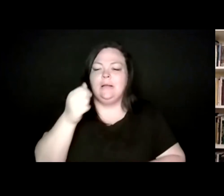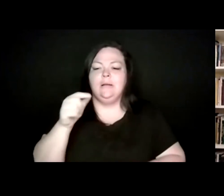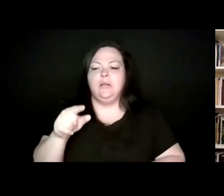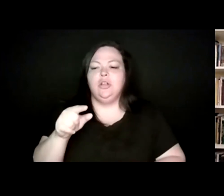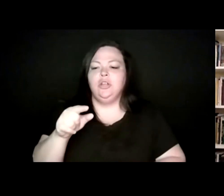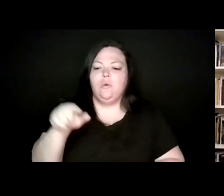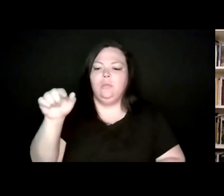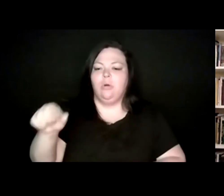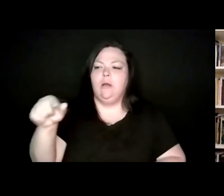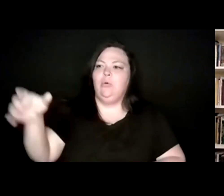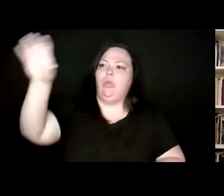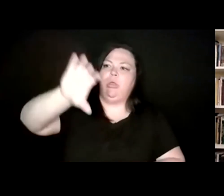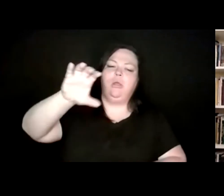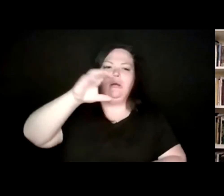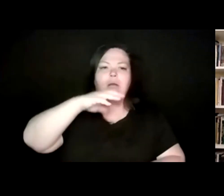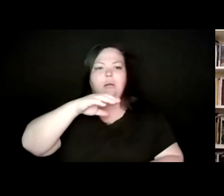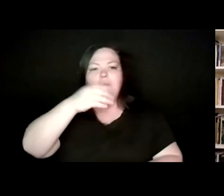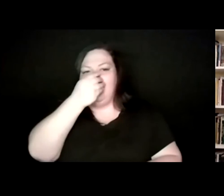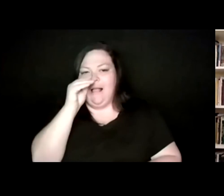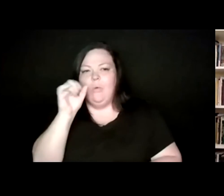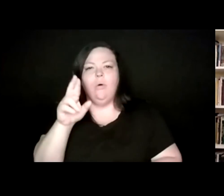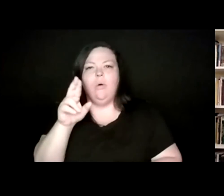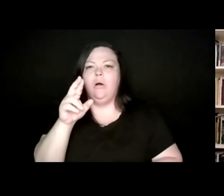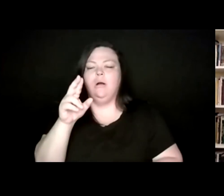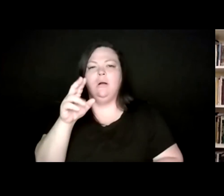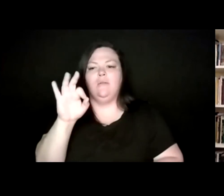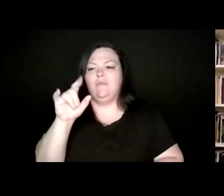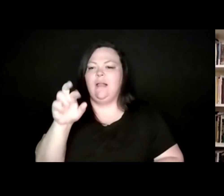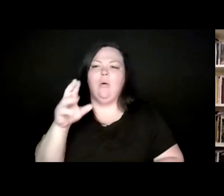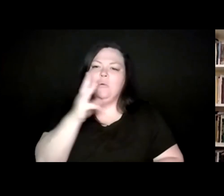it would pour flour or water on you and it was supposed to be, um, a funny poem about